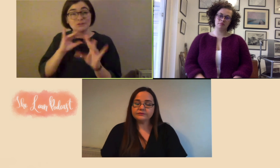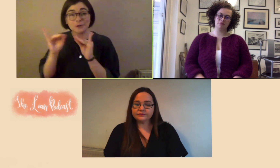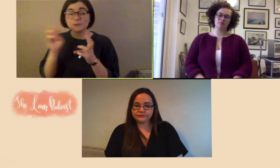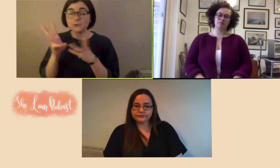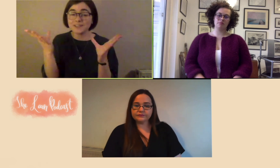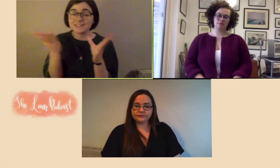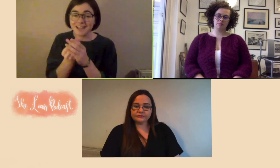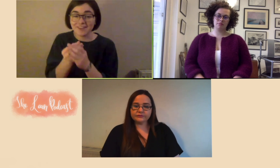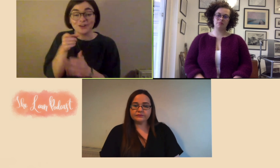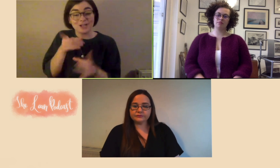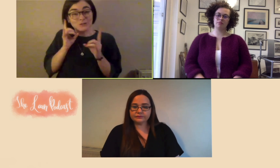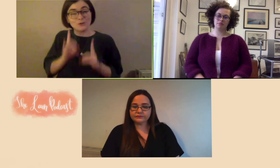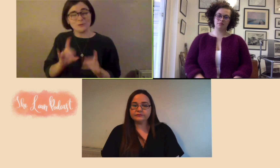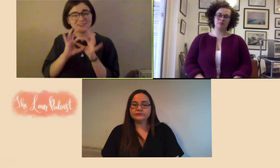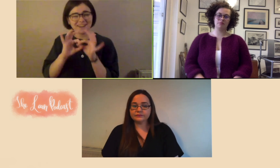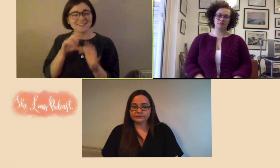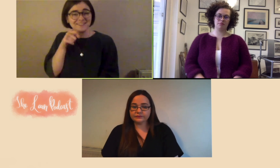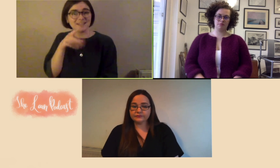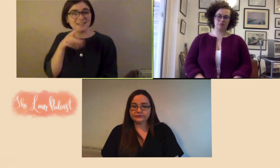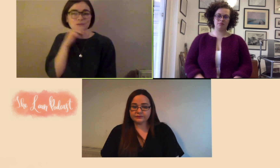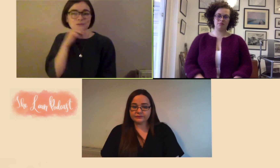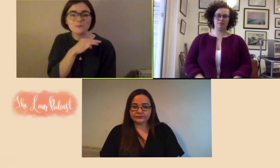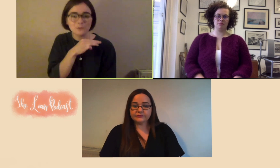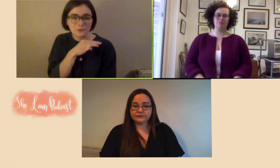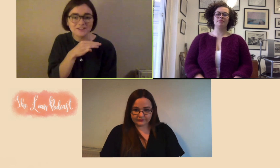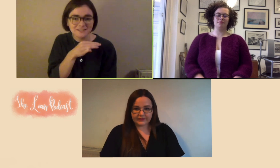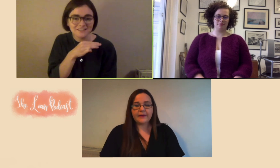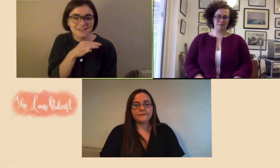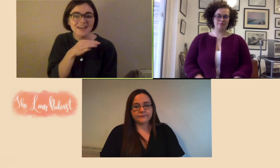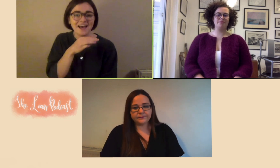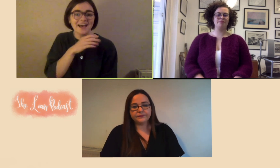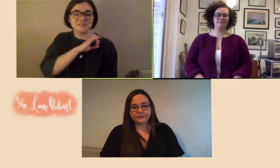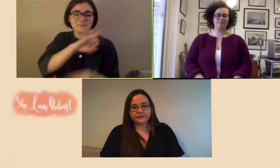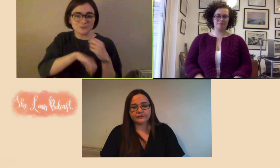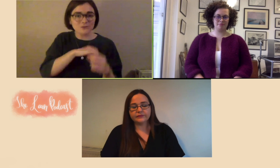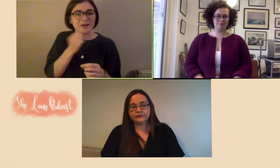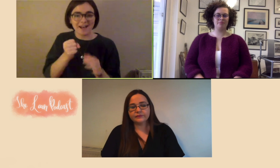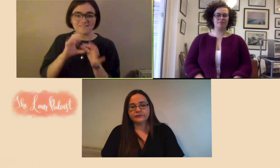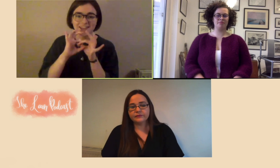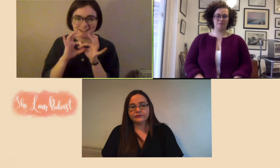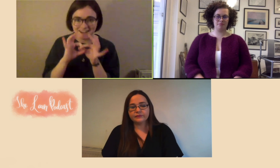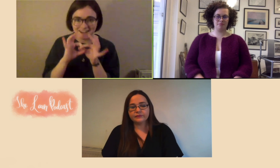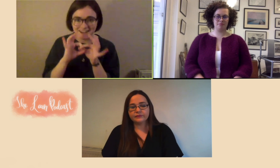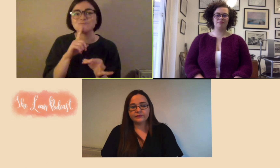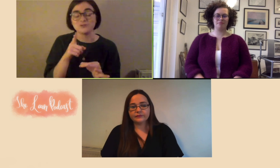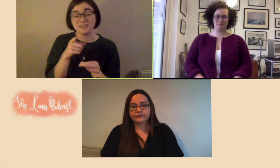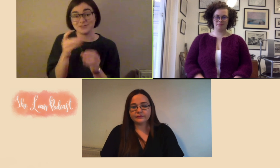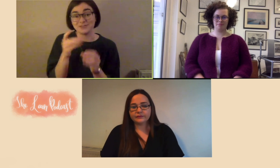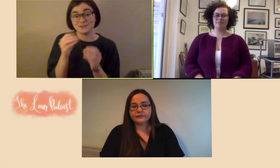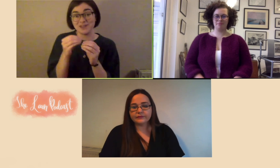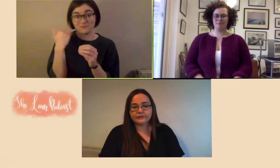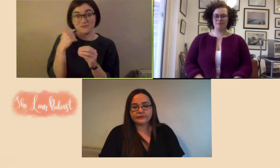through technology. But really, I suppose, linking into this topic of everyone in this together, but that human connection,